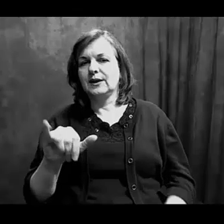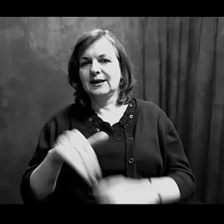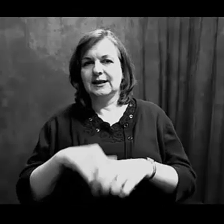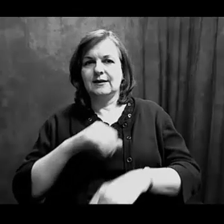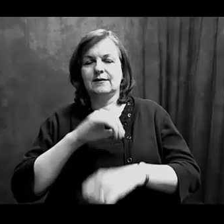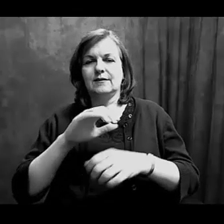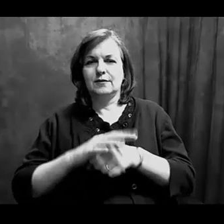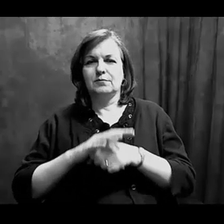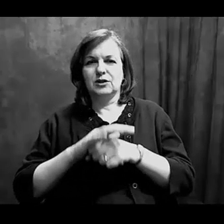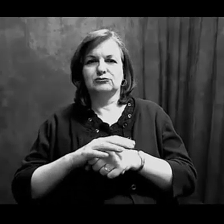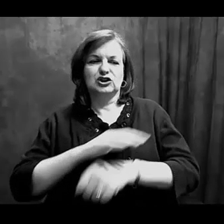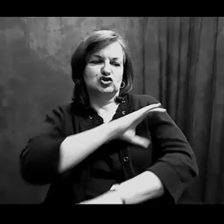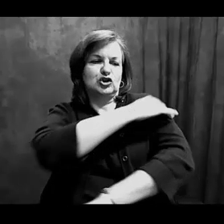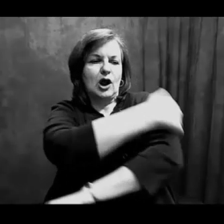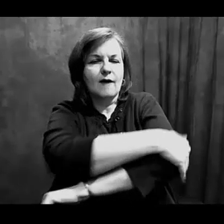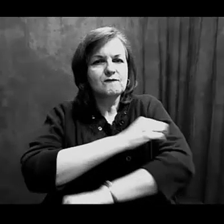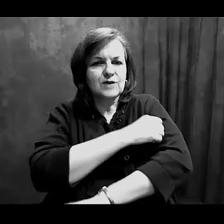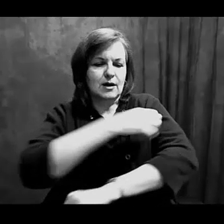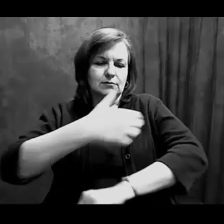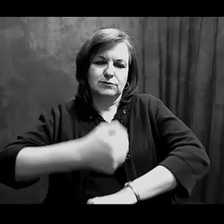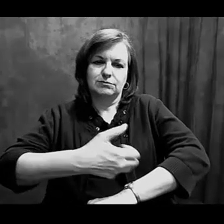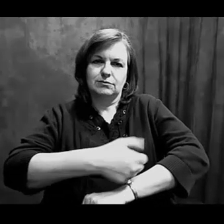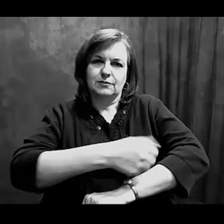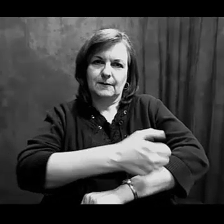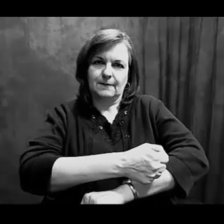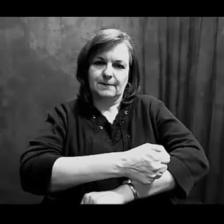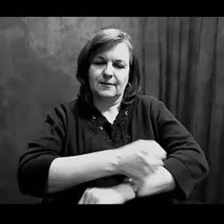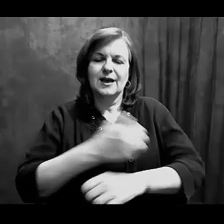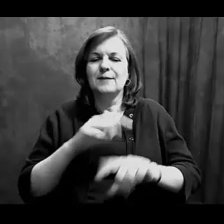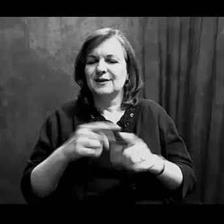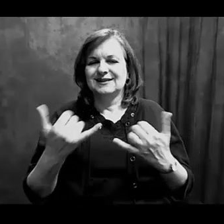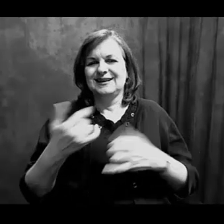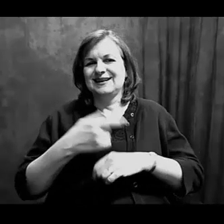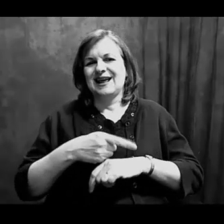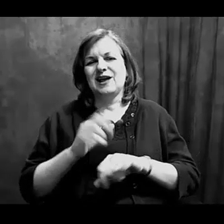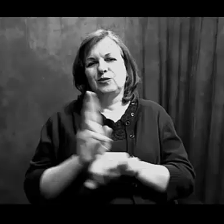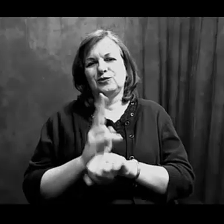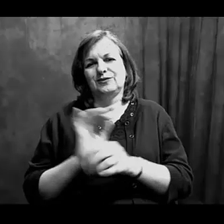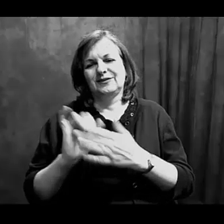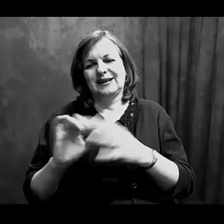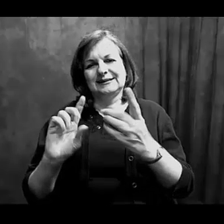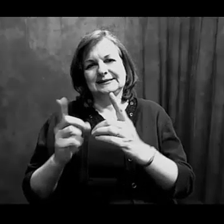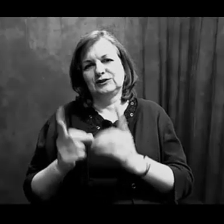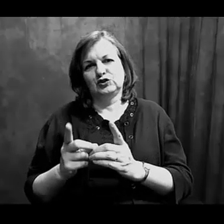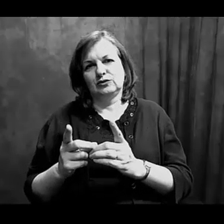now of course everything as electronic so instead it's measuring a little bit differently